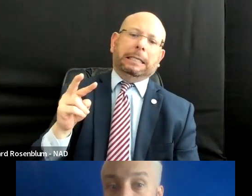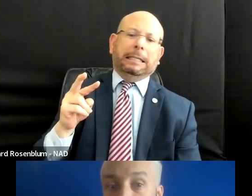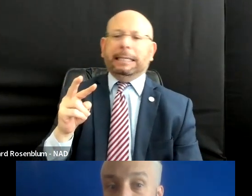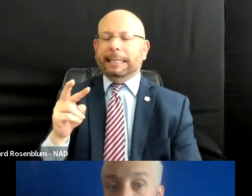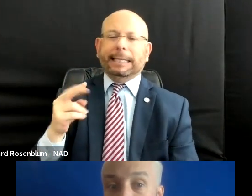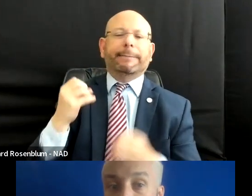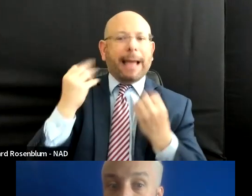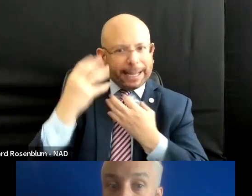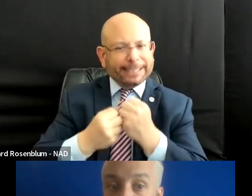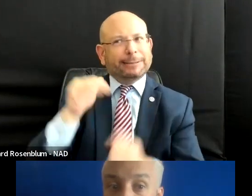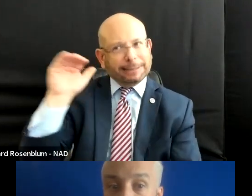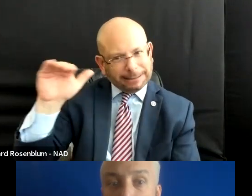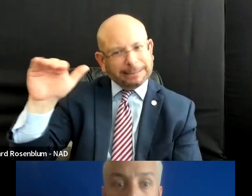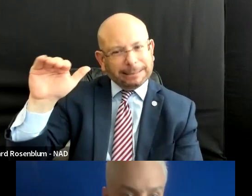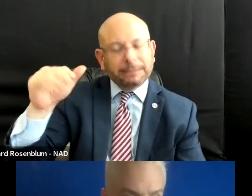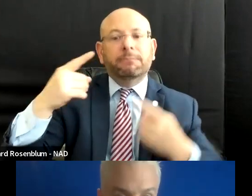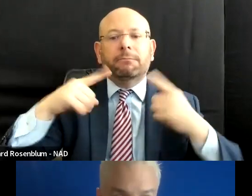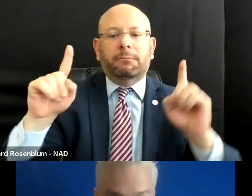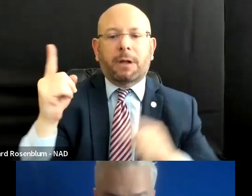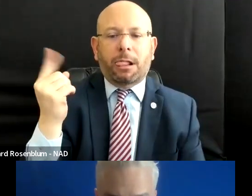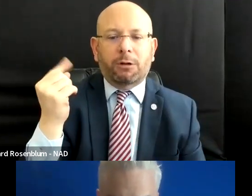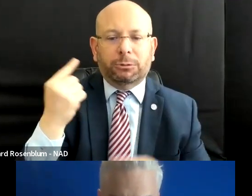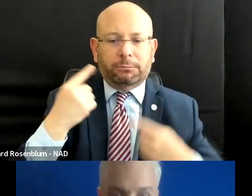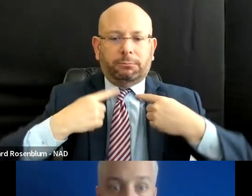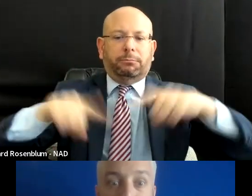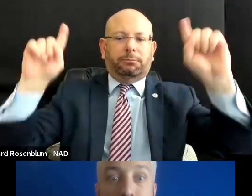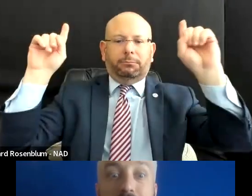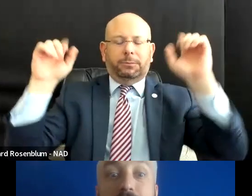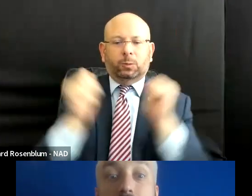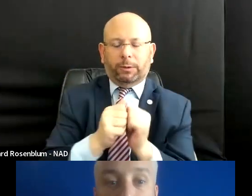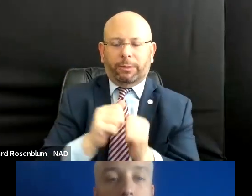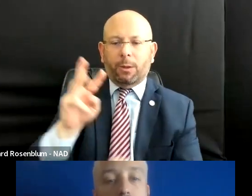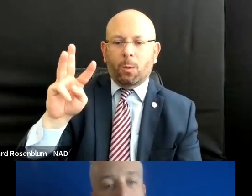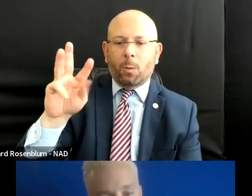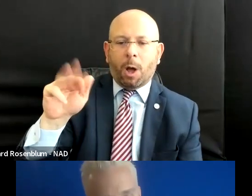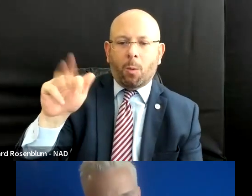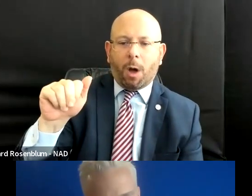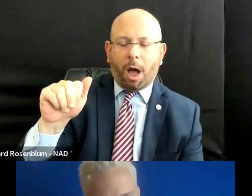time, we asked what happened the halftime show? Why is nothing being provided